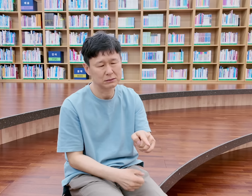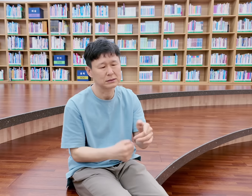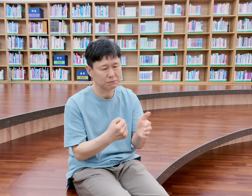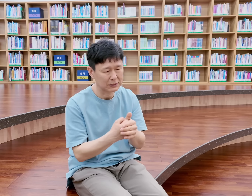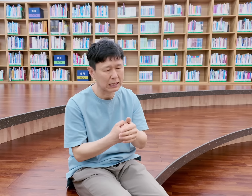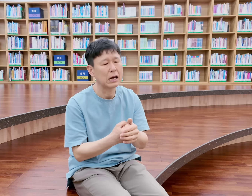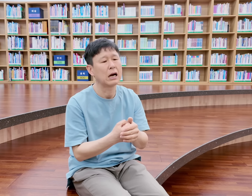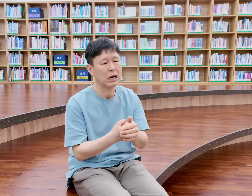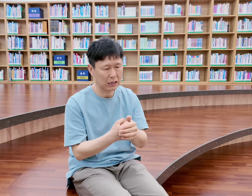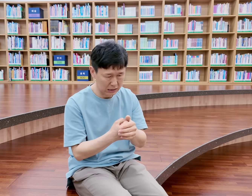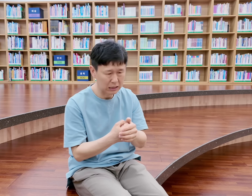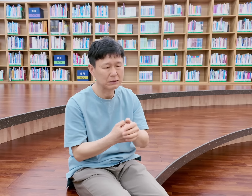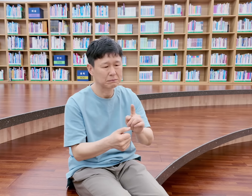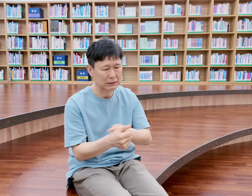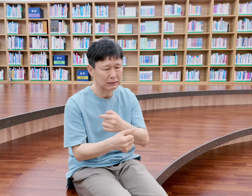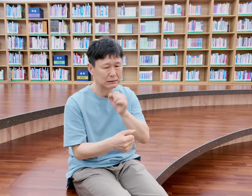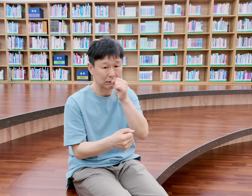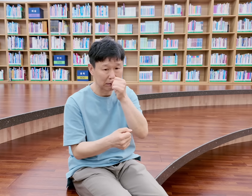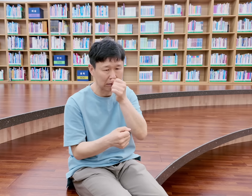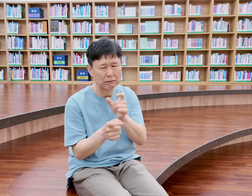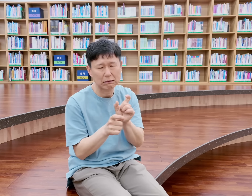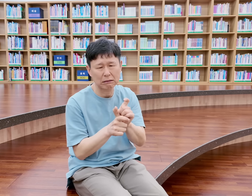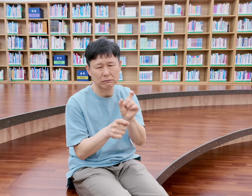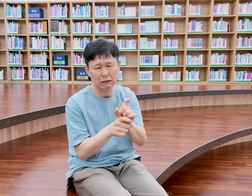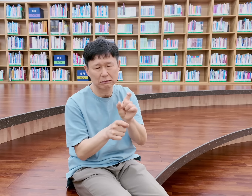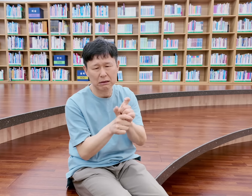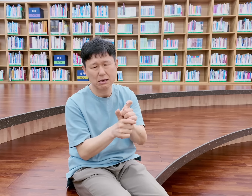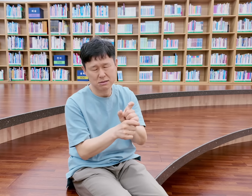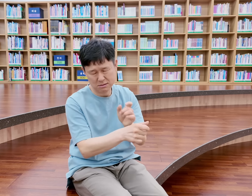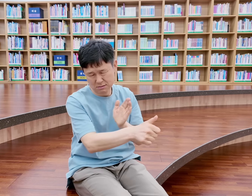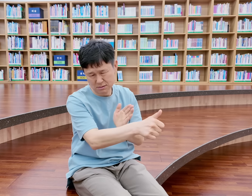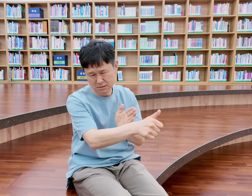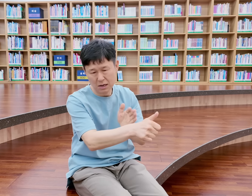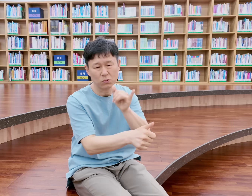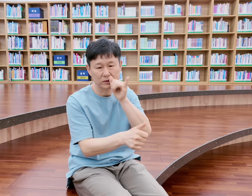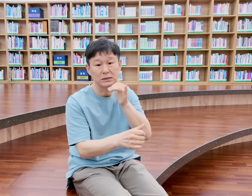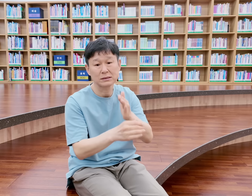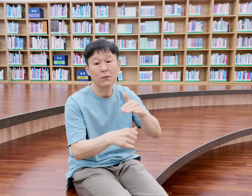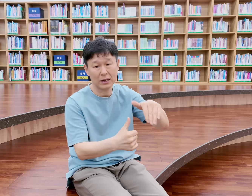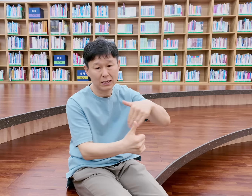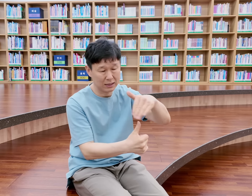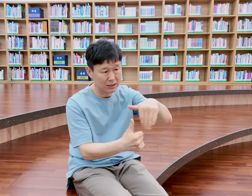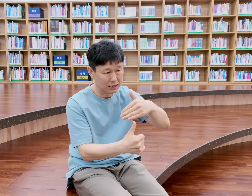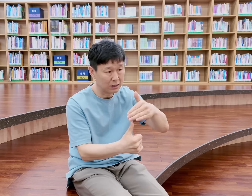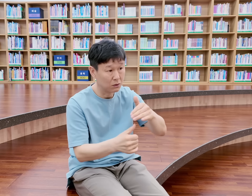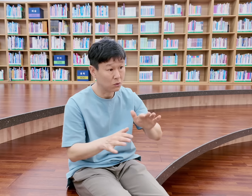we use them. We are currently applying for a budget to improve the program with this in mind.